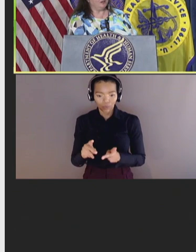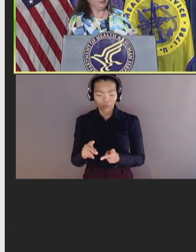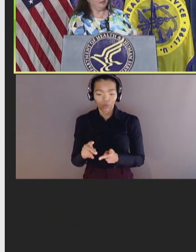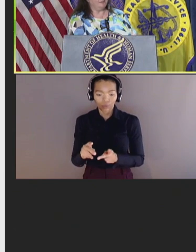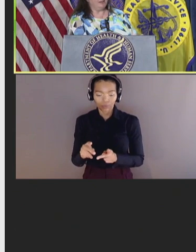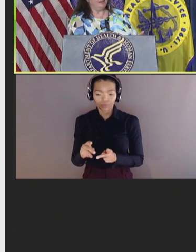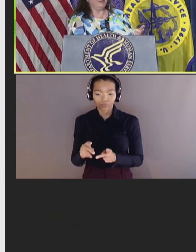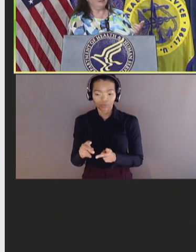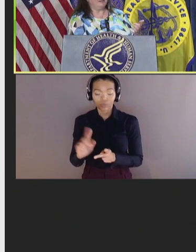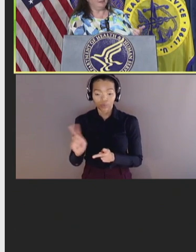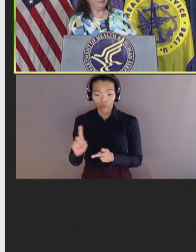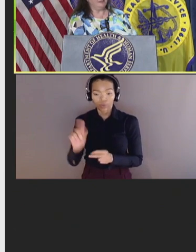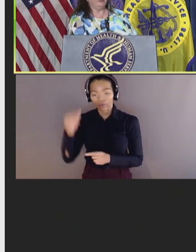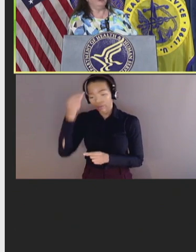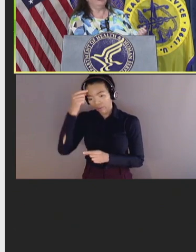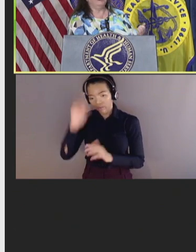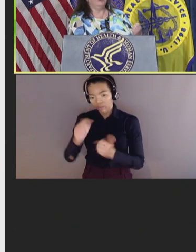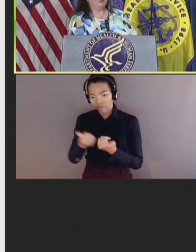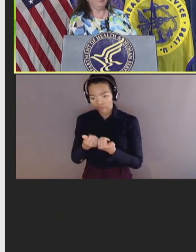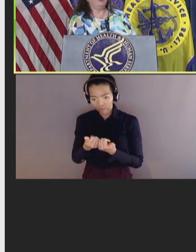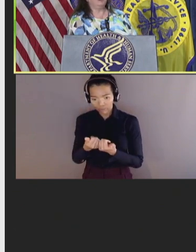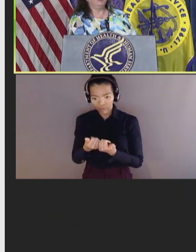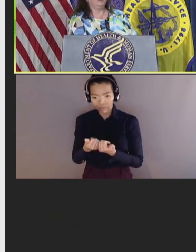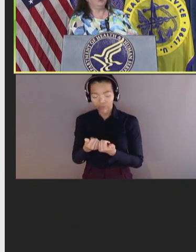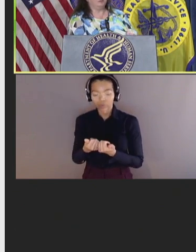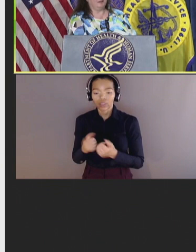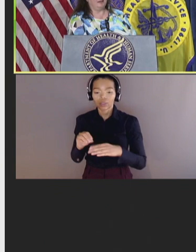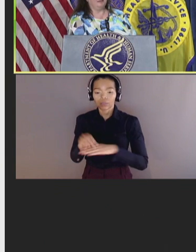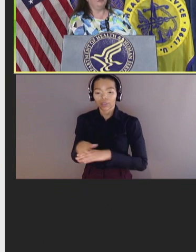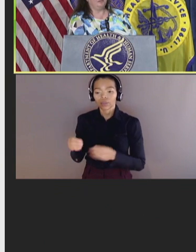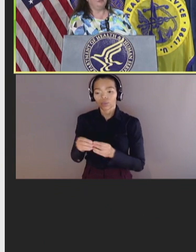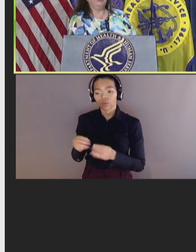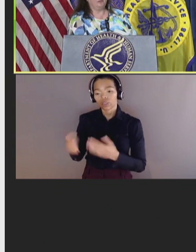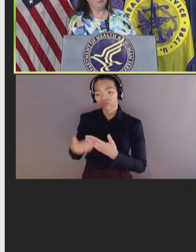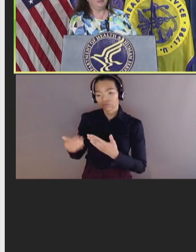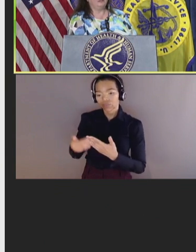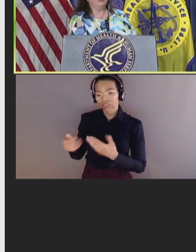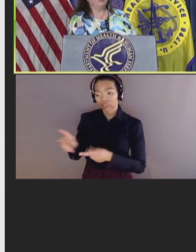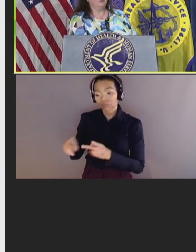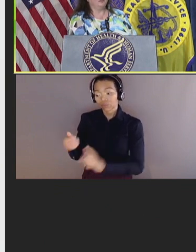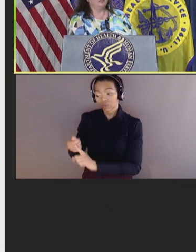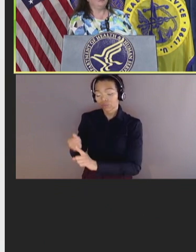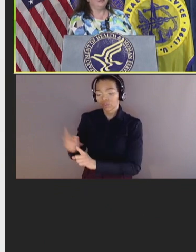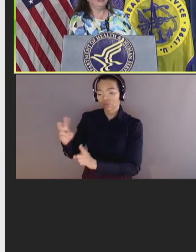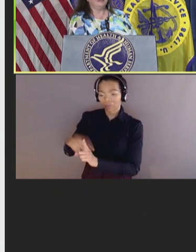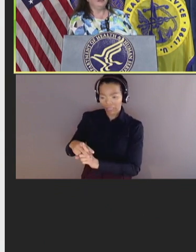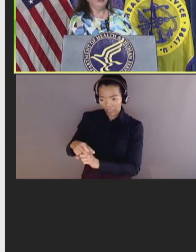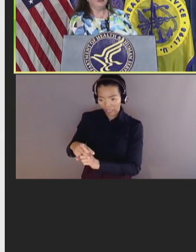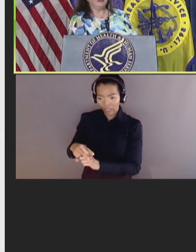and make it easier for people to apply for grants and contributions. Because,